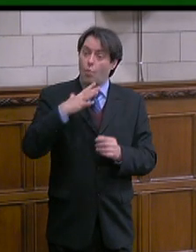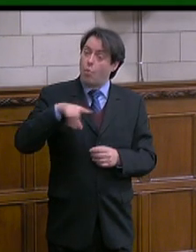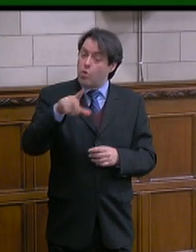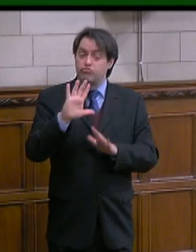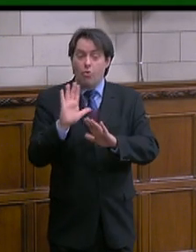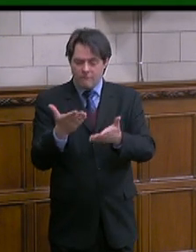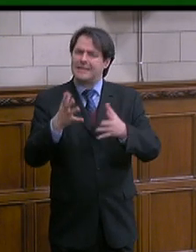to teach it.